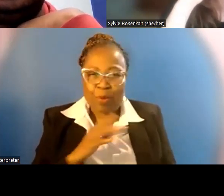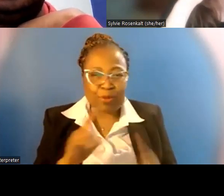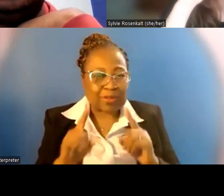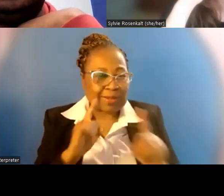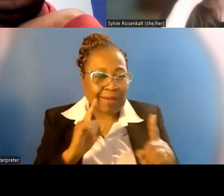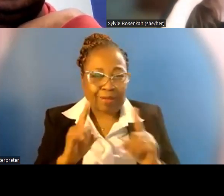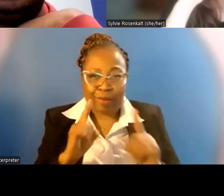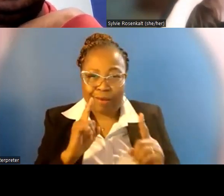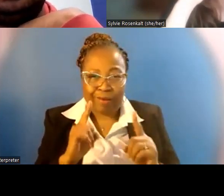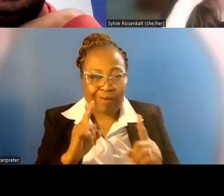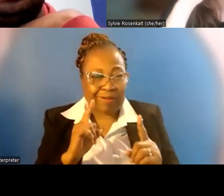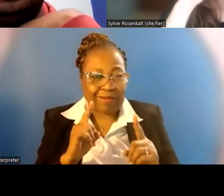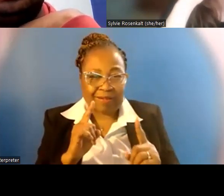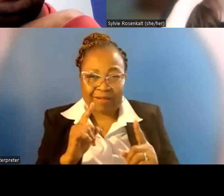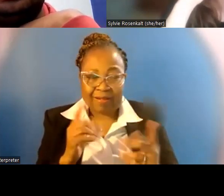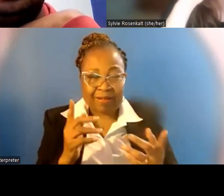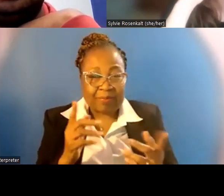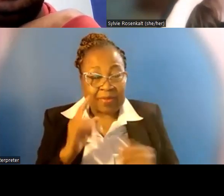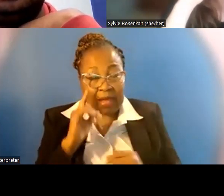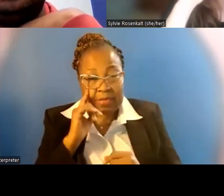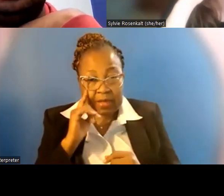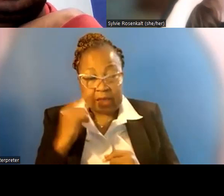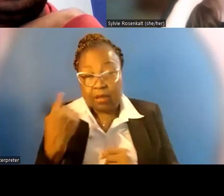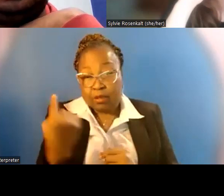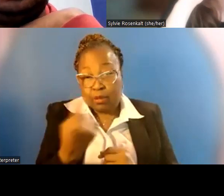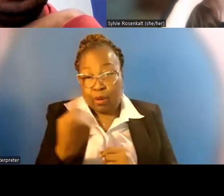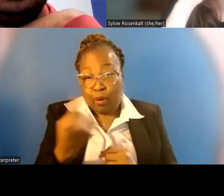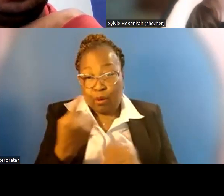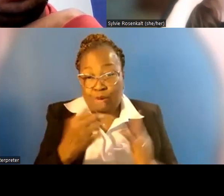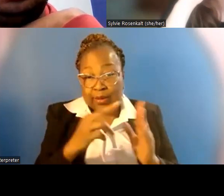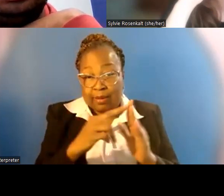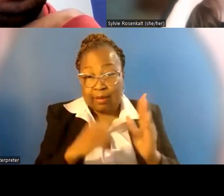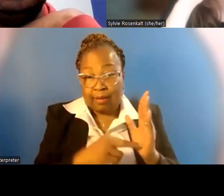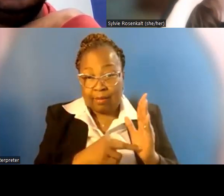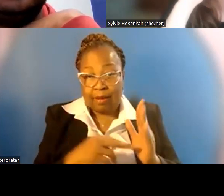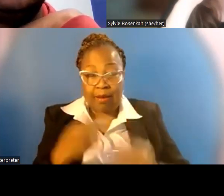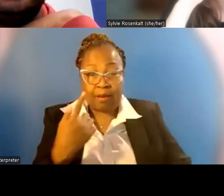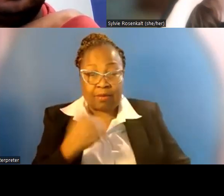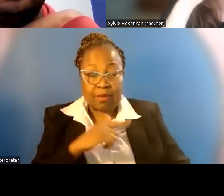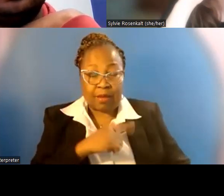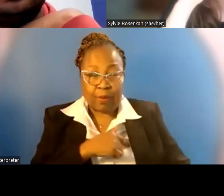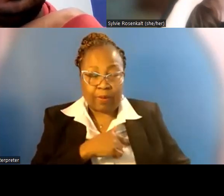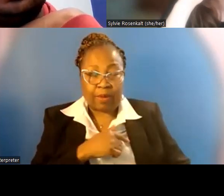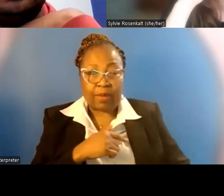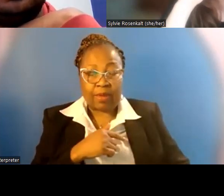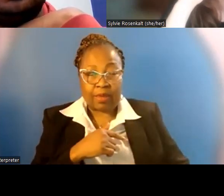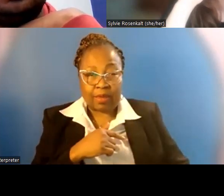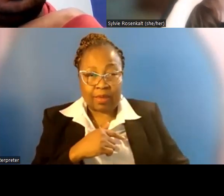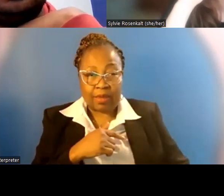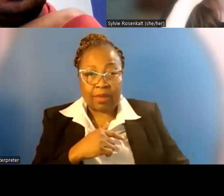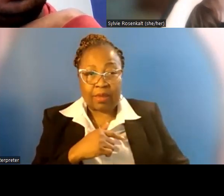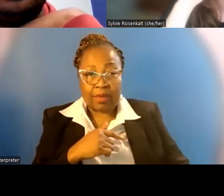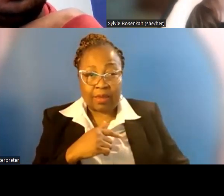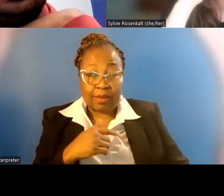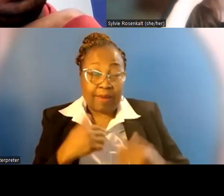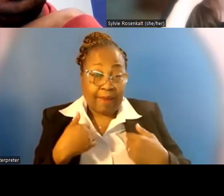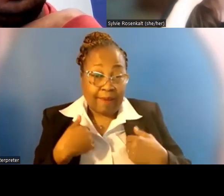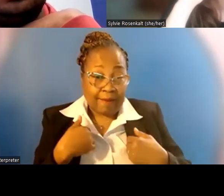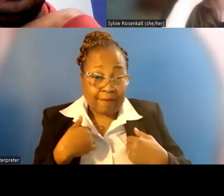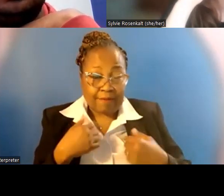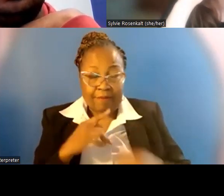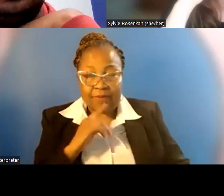The, I think the only guideline that I would have is